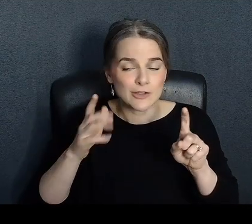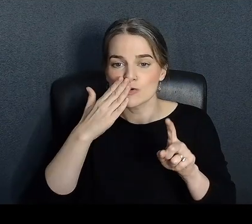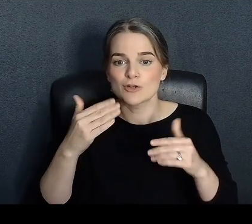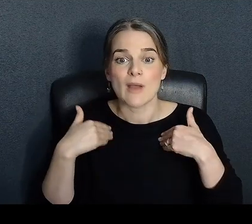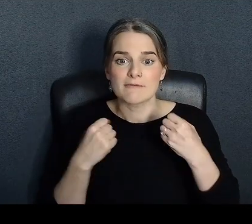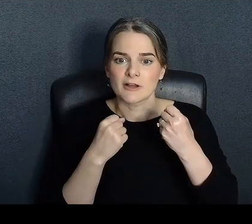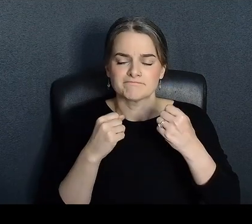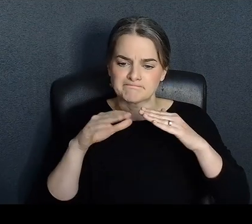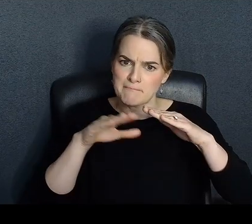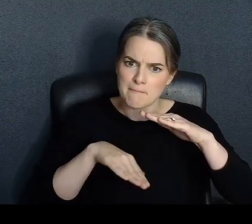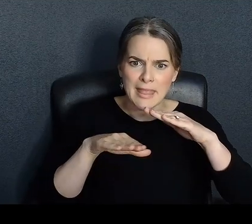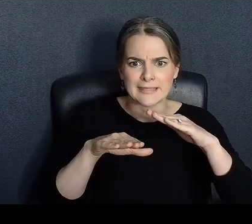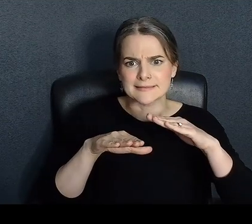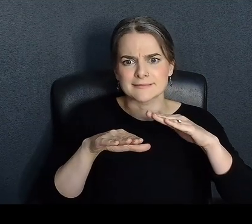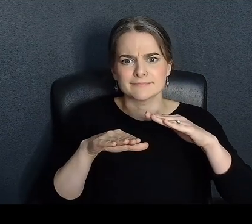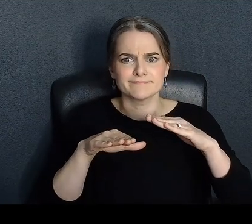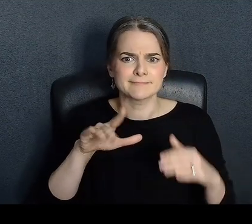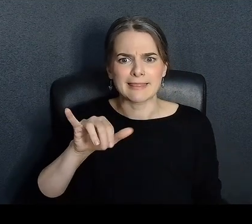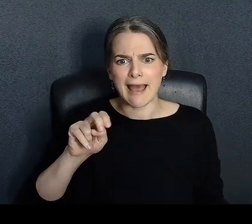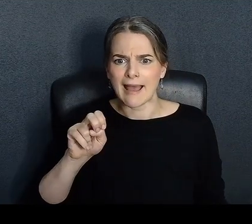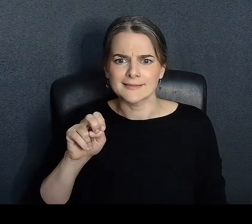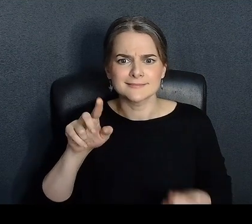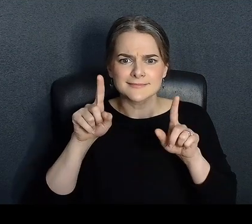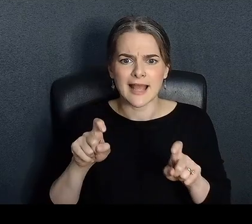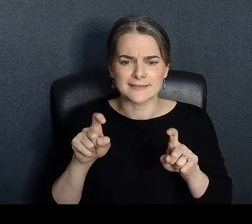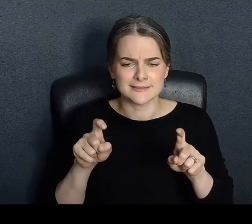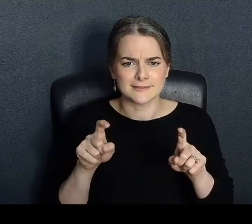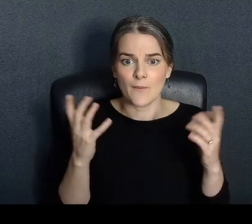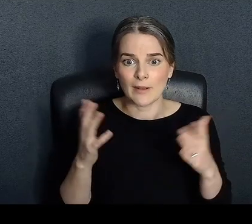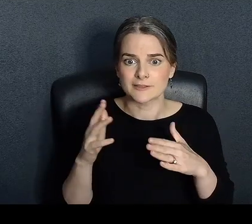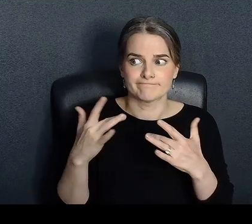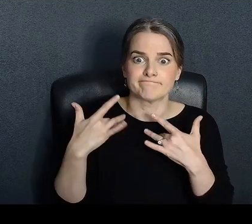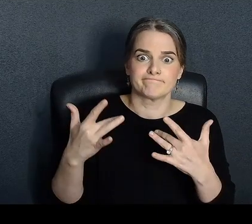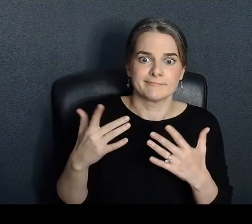So the audiologist has a certain amount of tests.